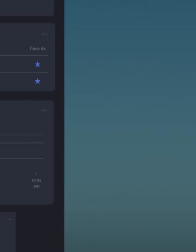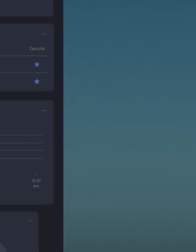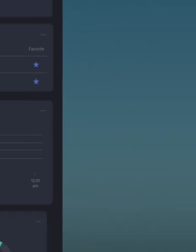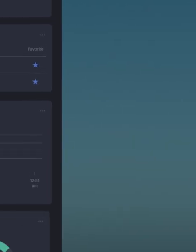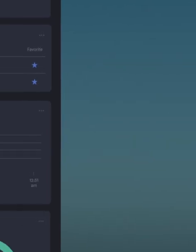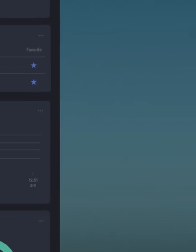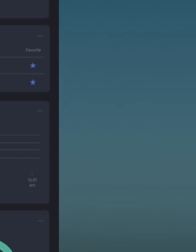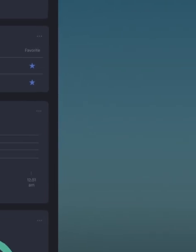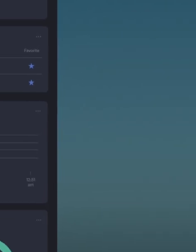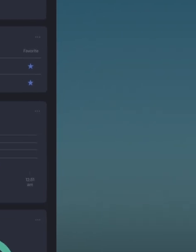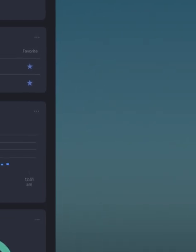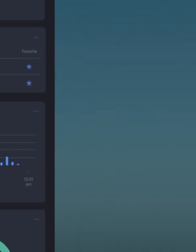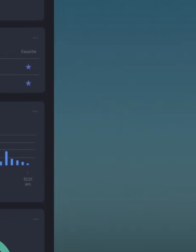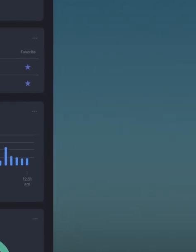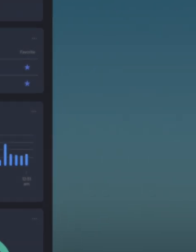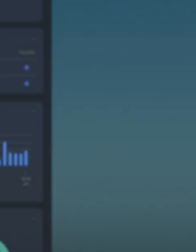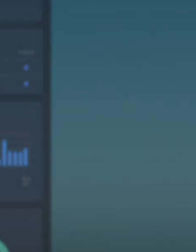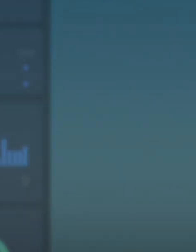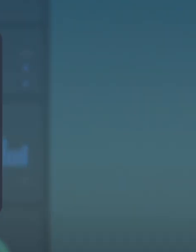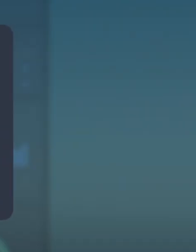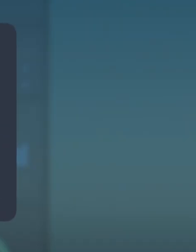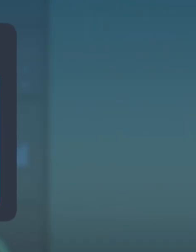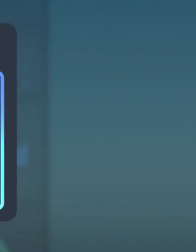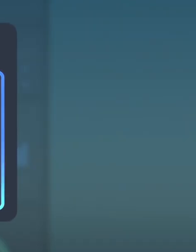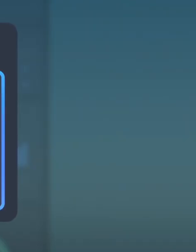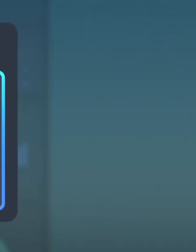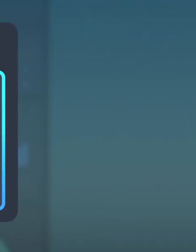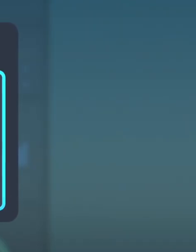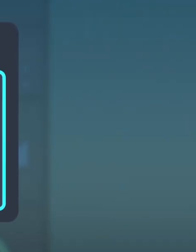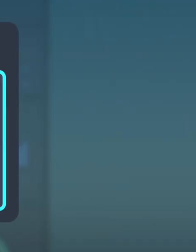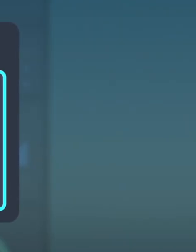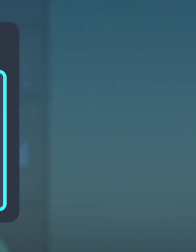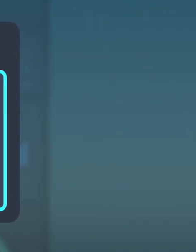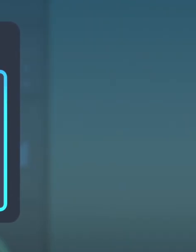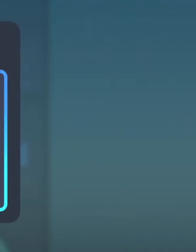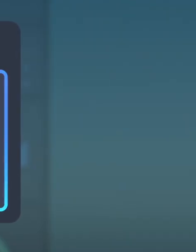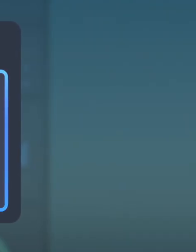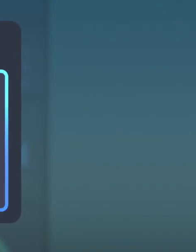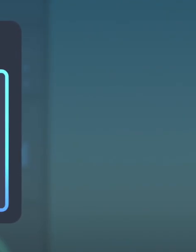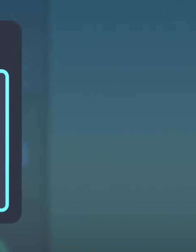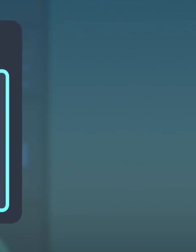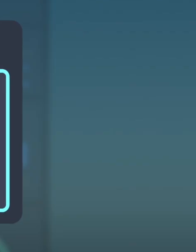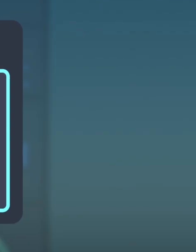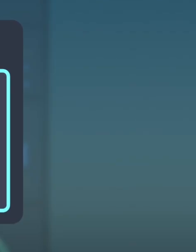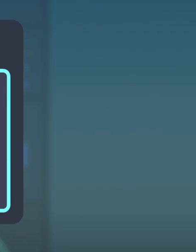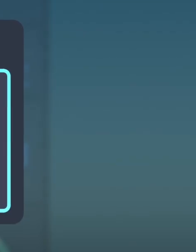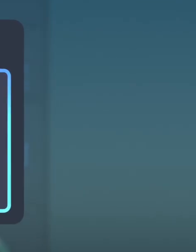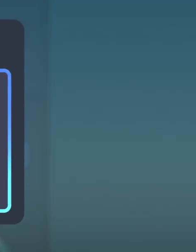So when you request a critical VM deployment with cost, latency and observability requirements,